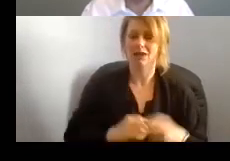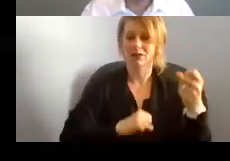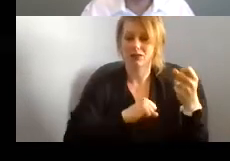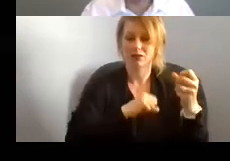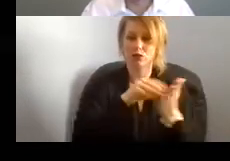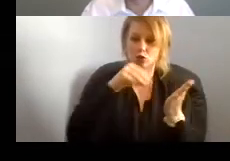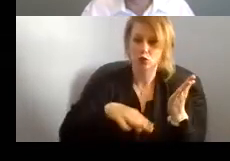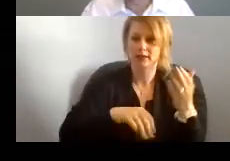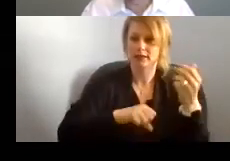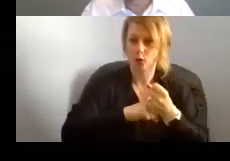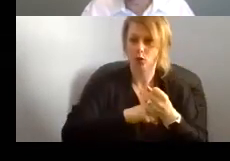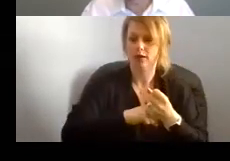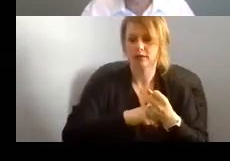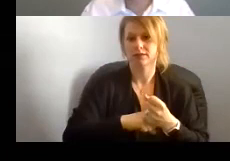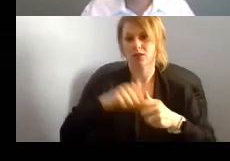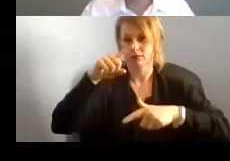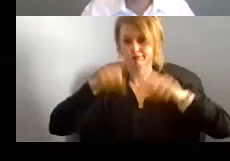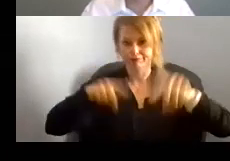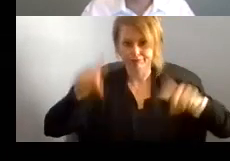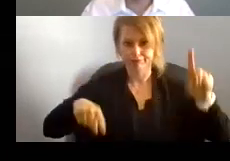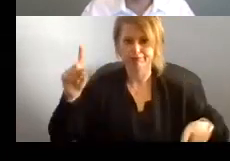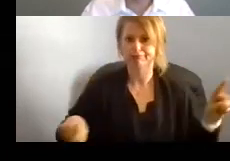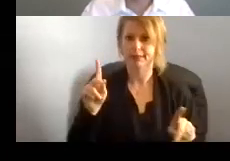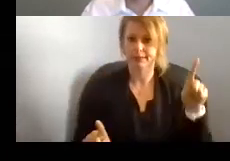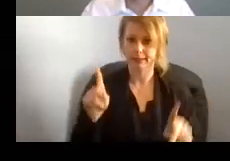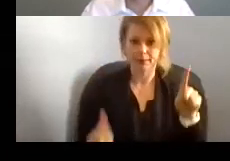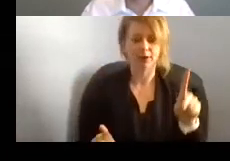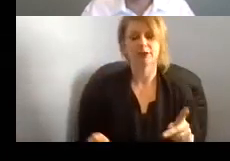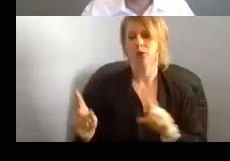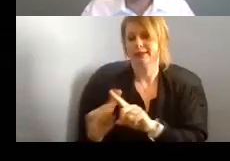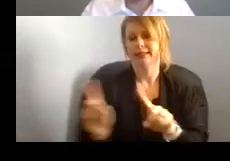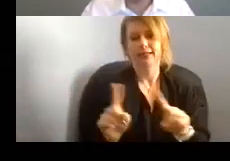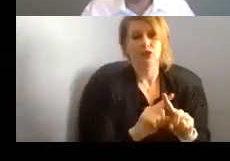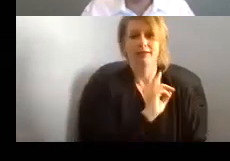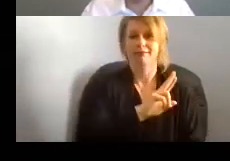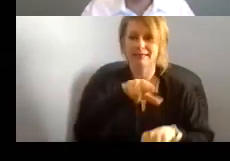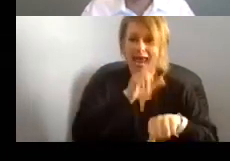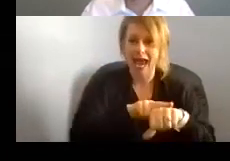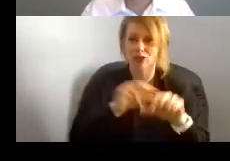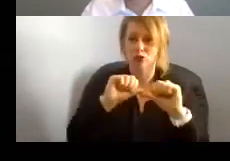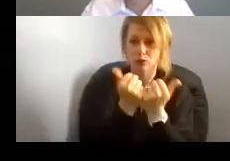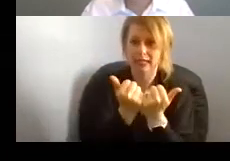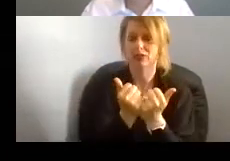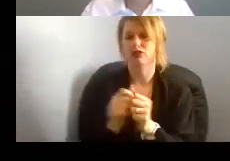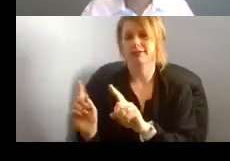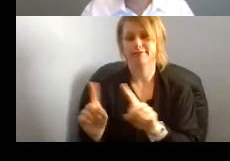So you’ll see the School Superintendents Association, the National Association for Elementary and Secondary School Principals, as well as the American